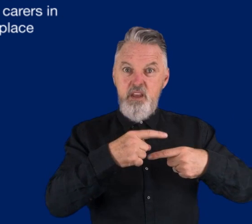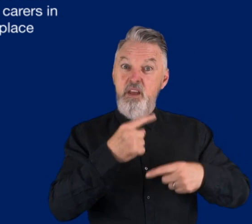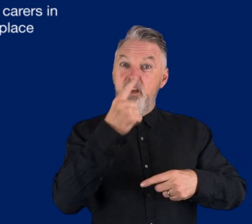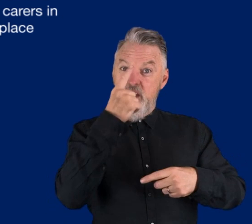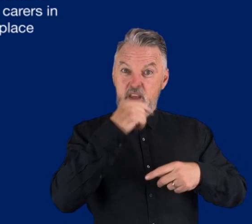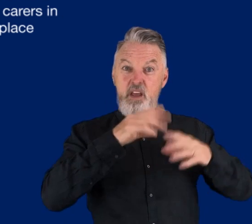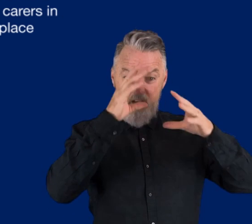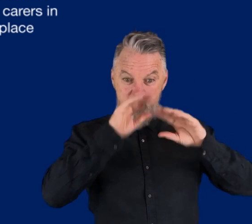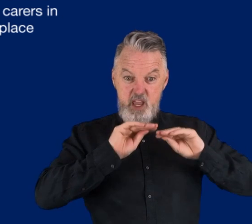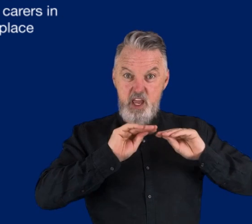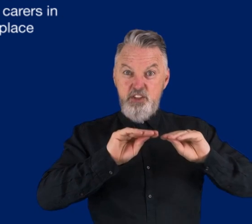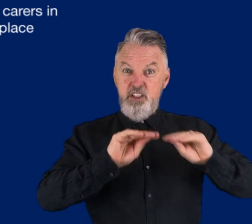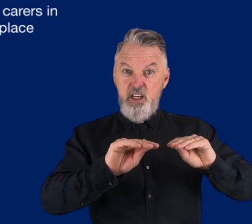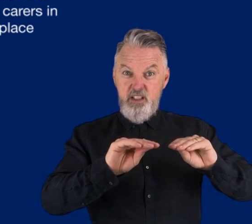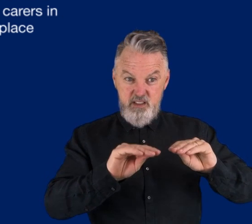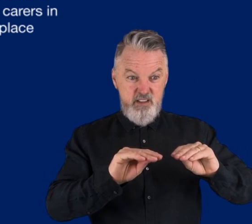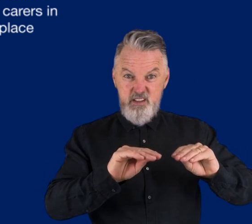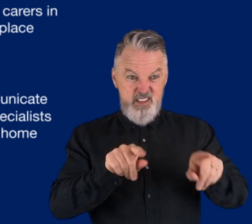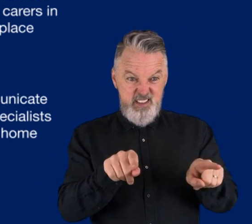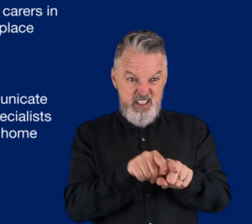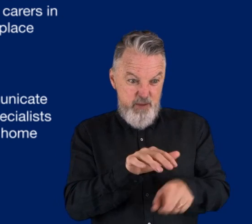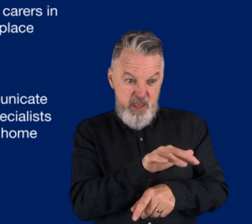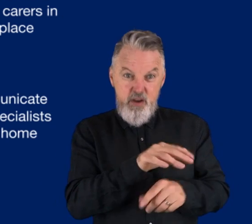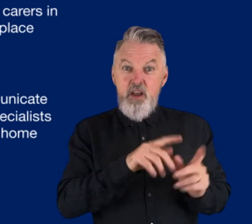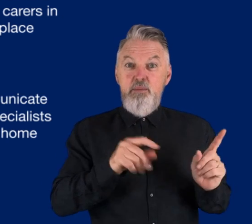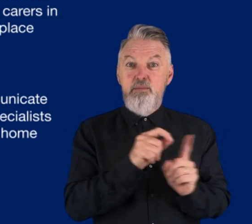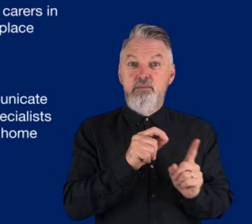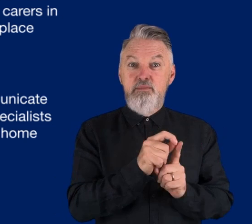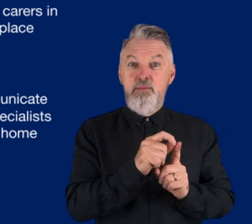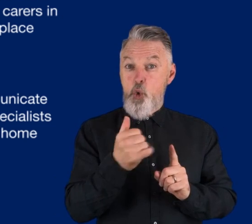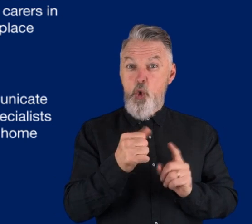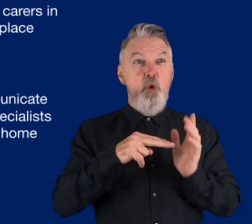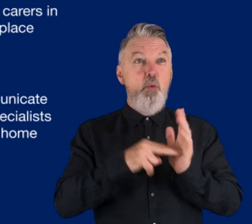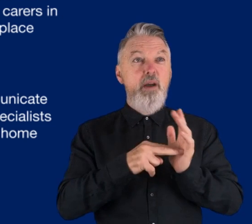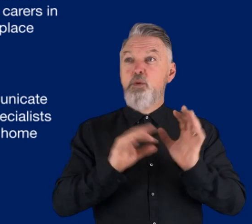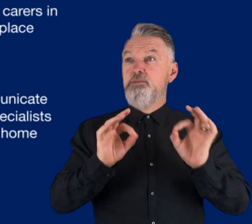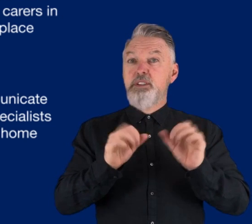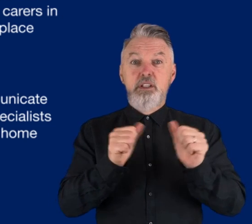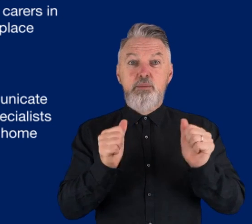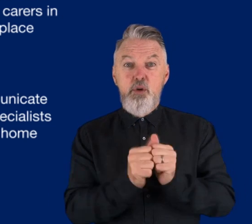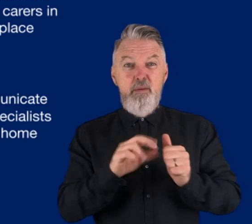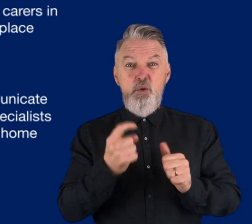on their needs in a single place around their needs. And instead of needing to wait for specialist appointments to address basic health queries,